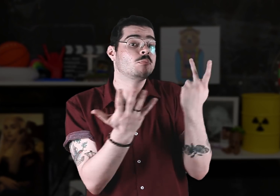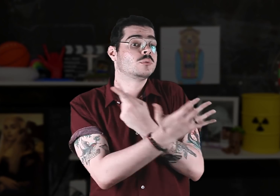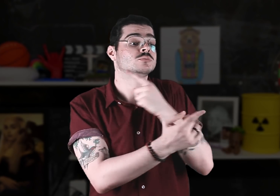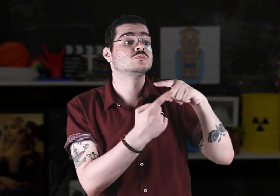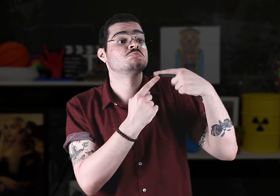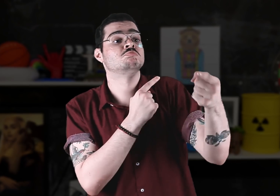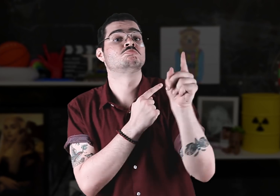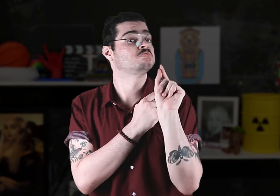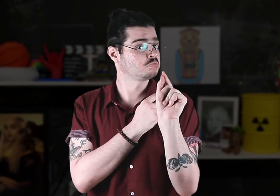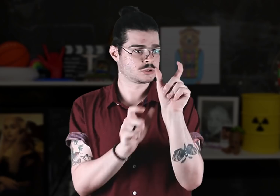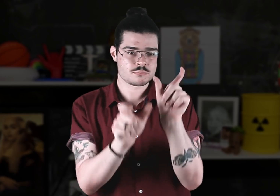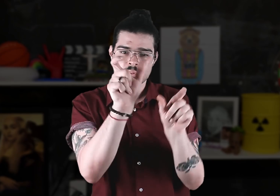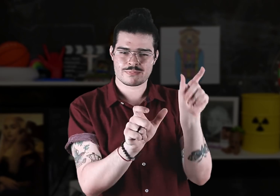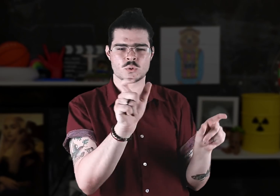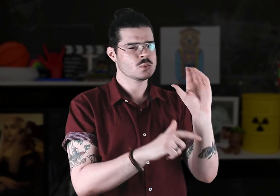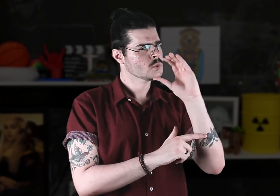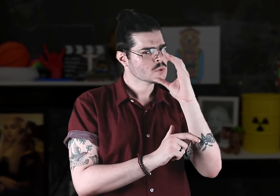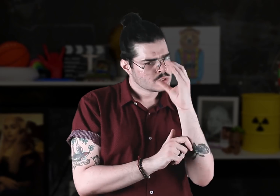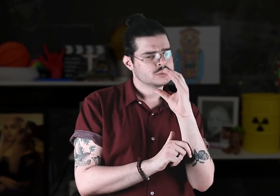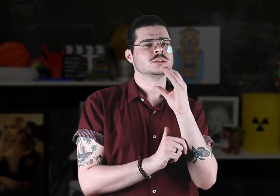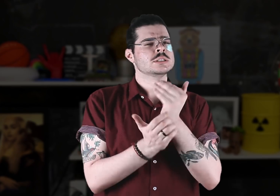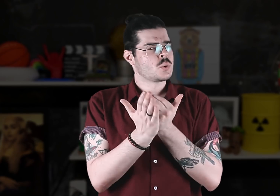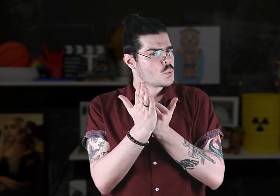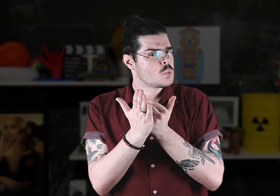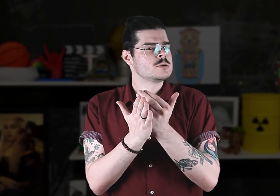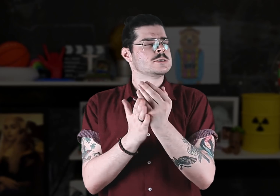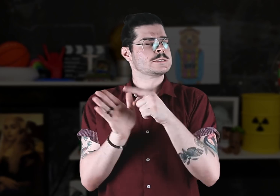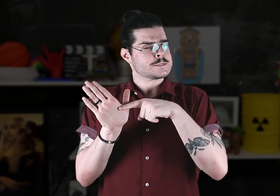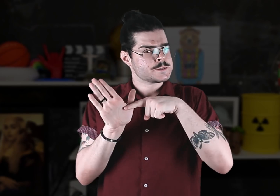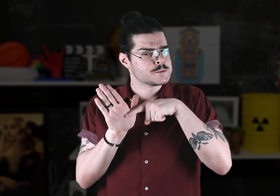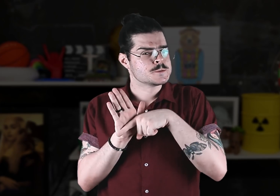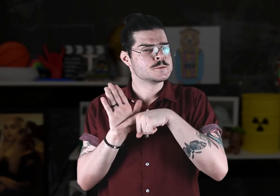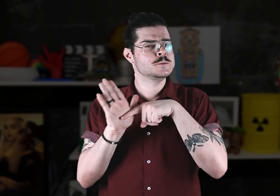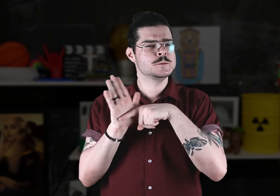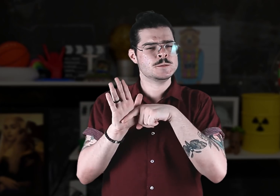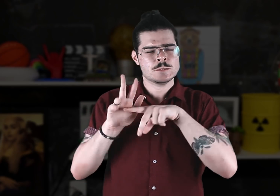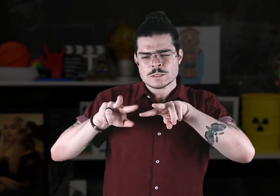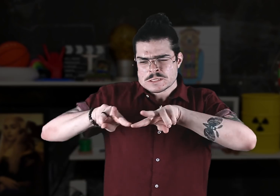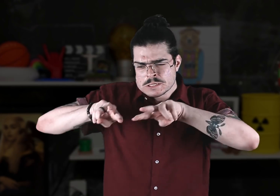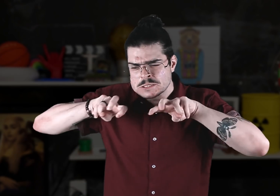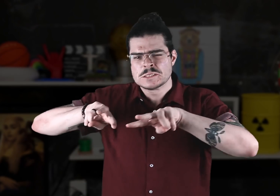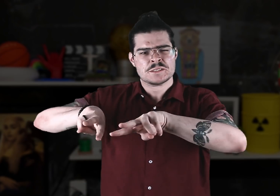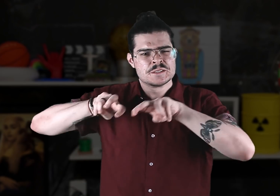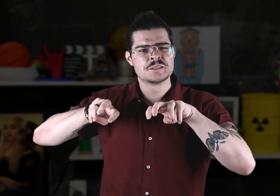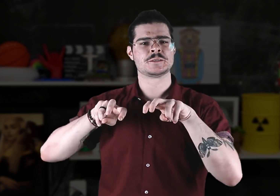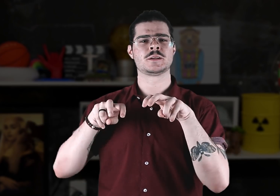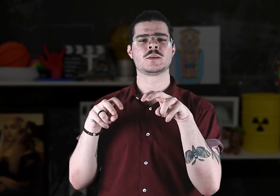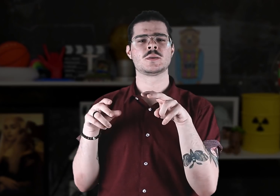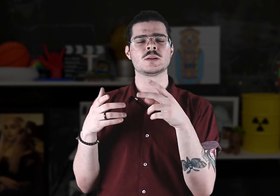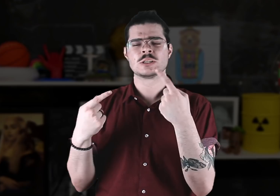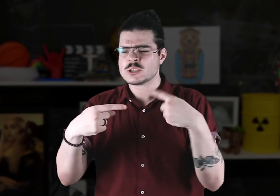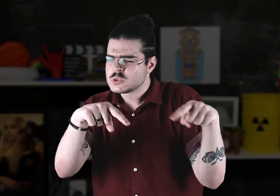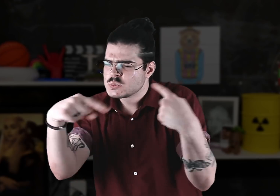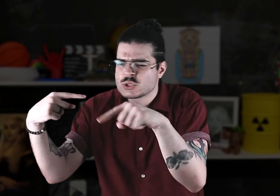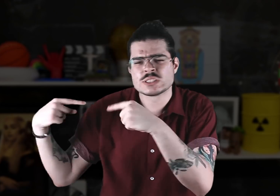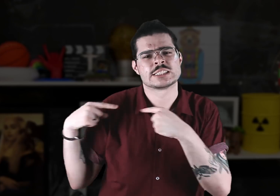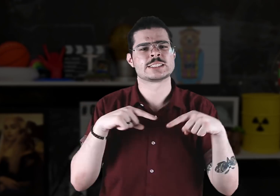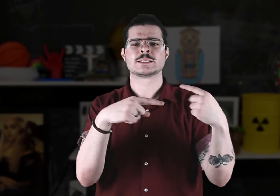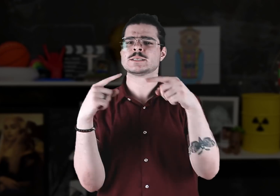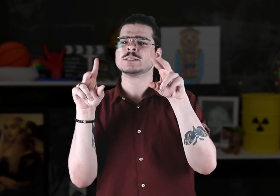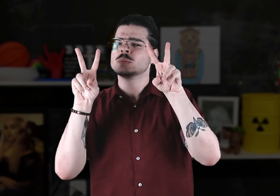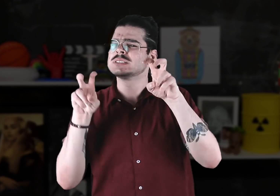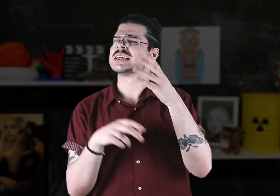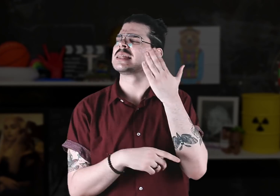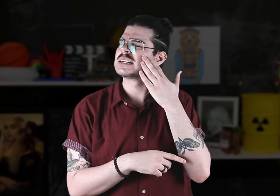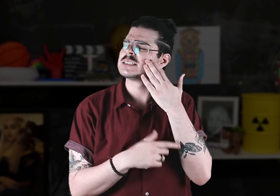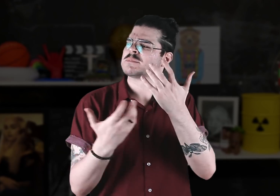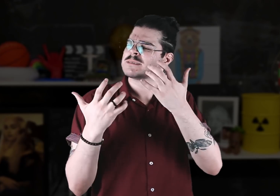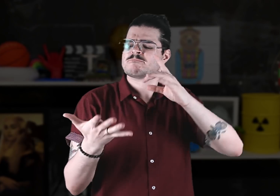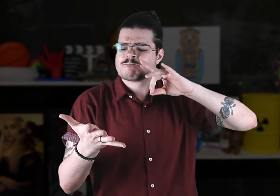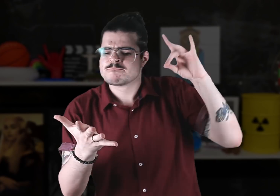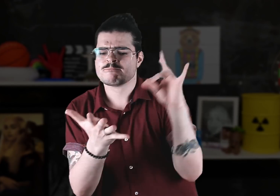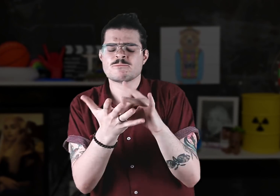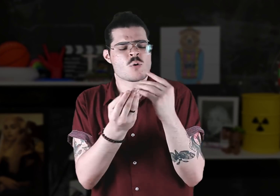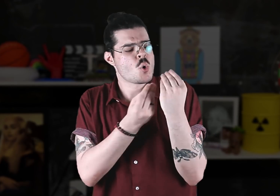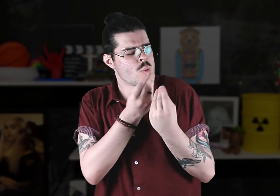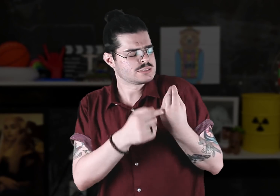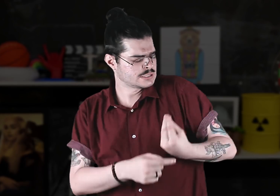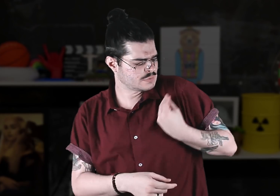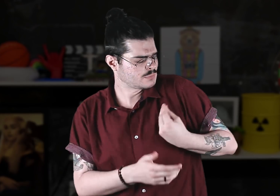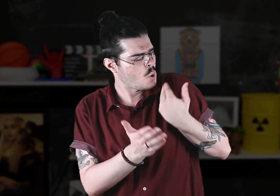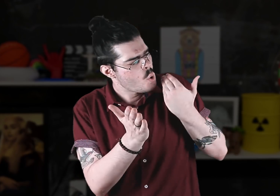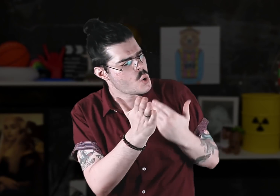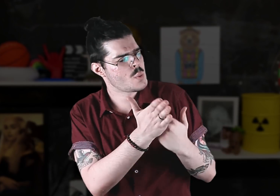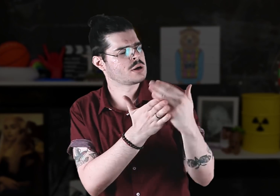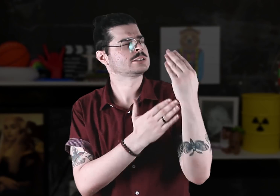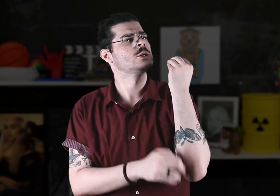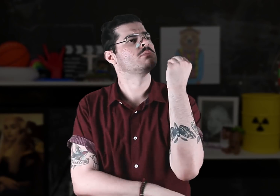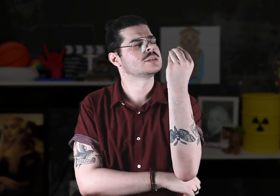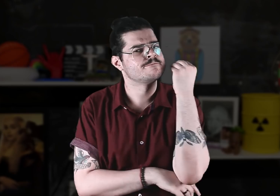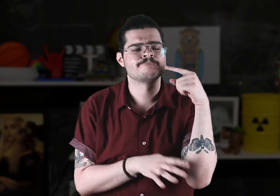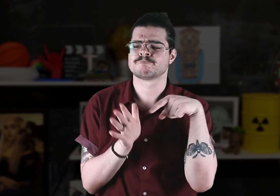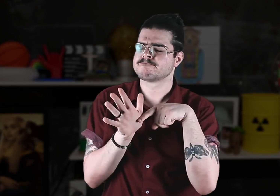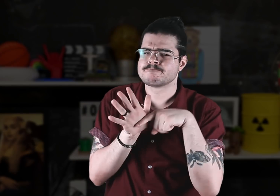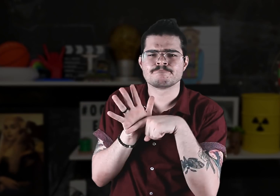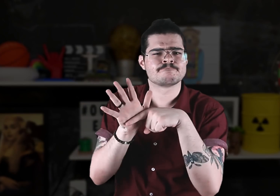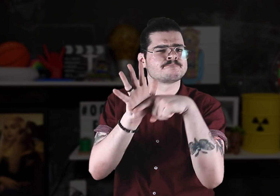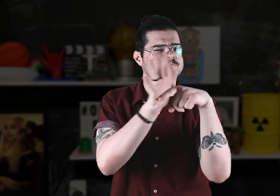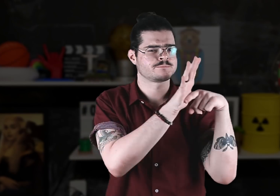Scientists continued to investigate and discuss to find out the real origin of life.